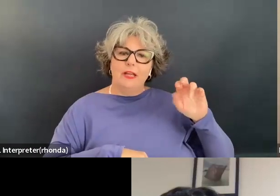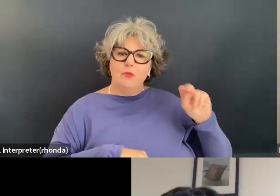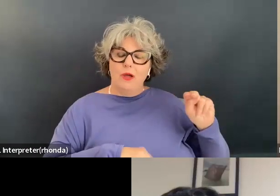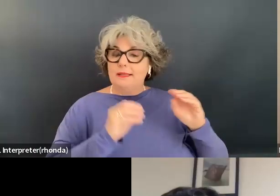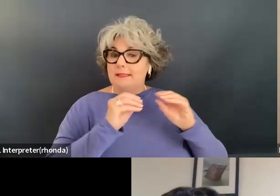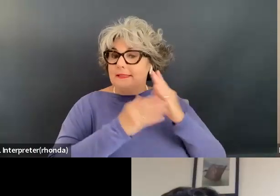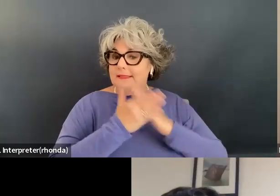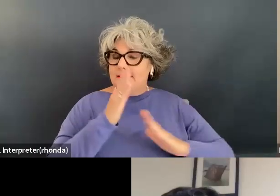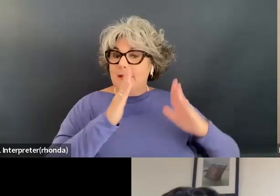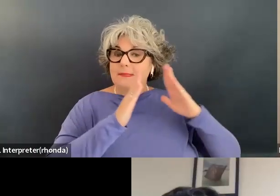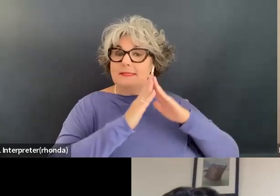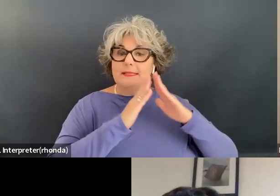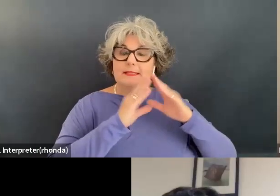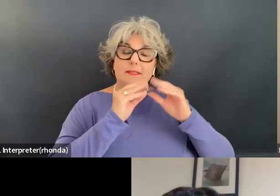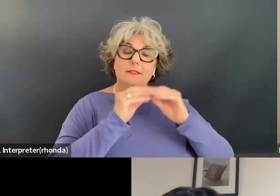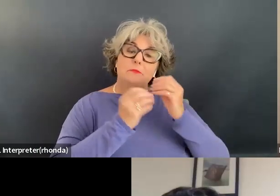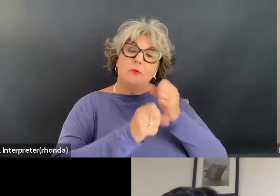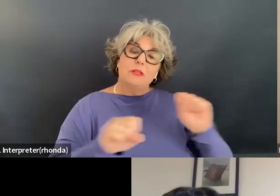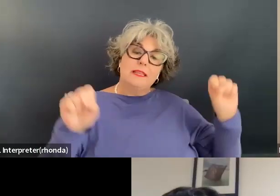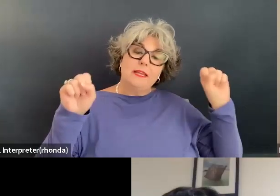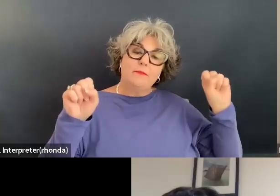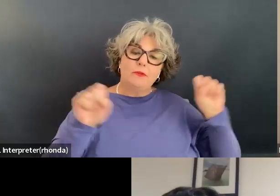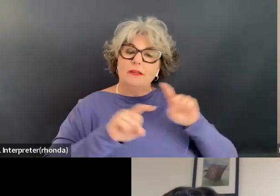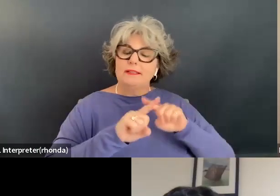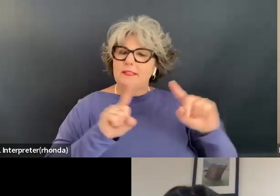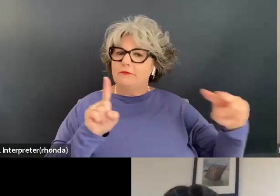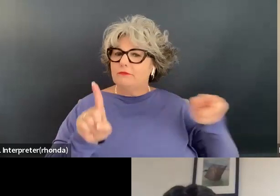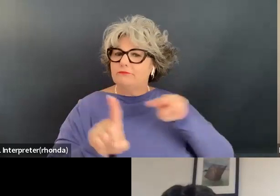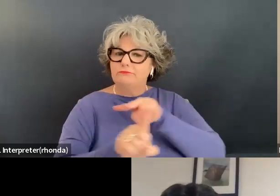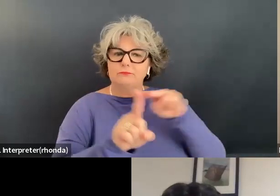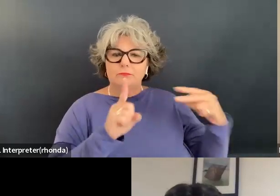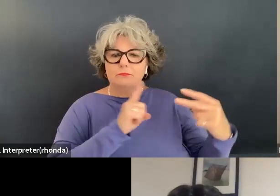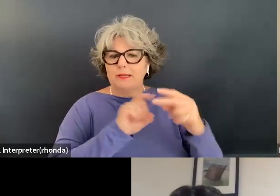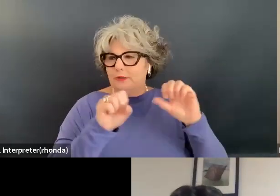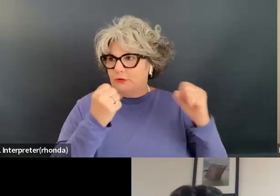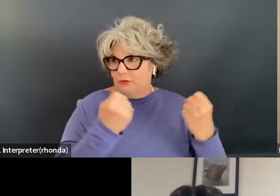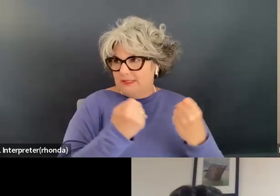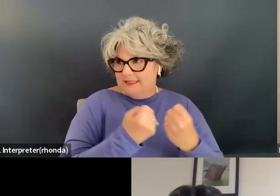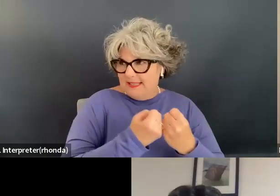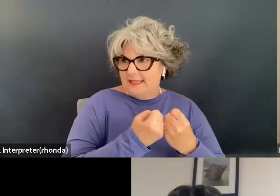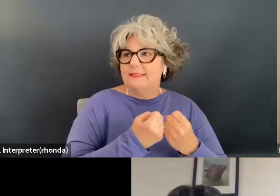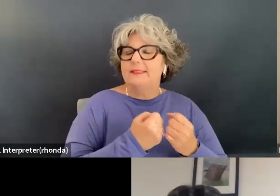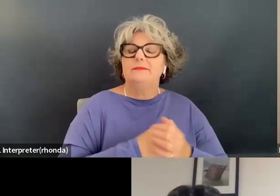because the families give them a different perspective to the society to like,